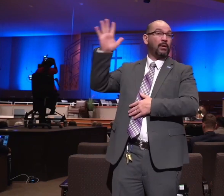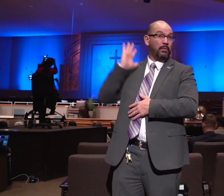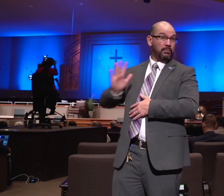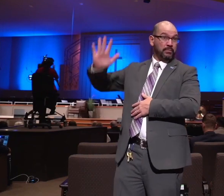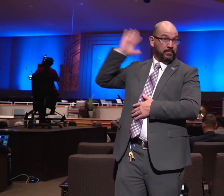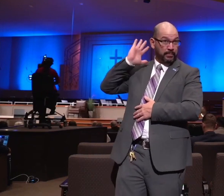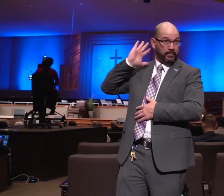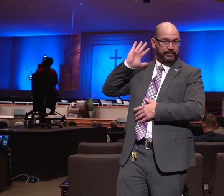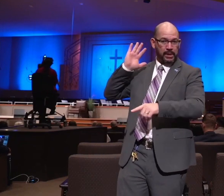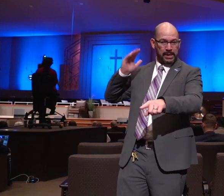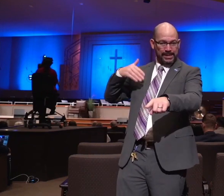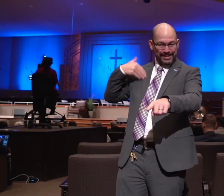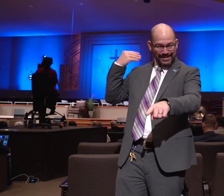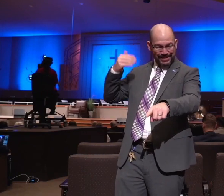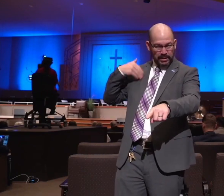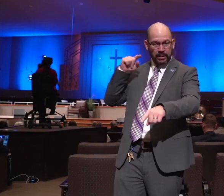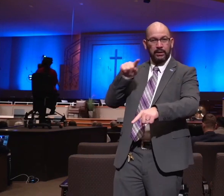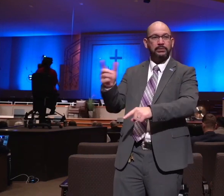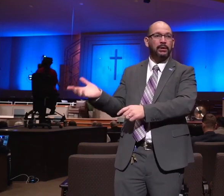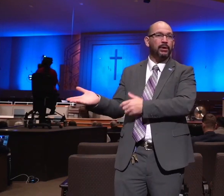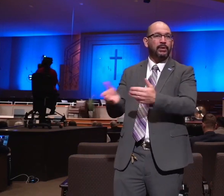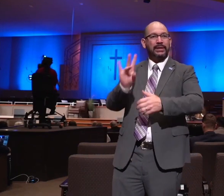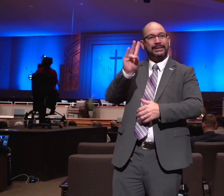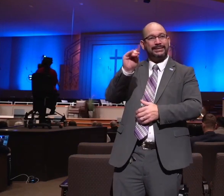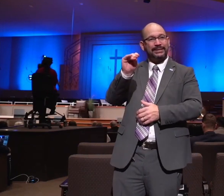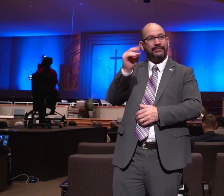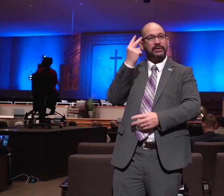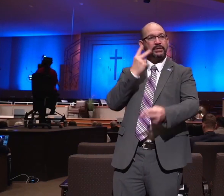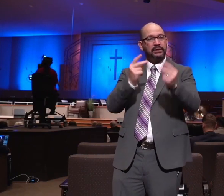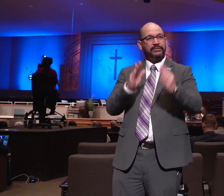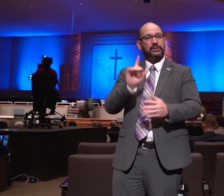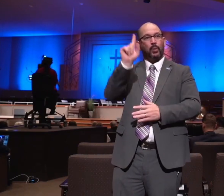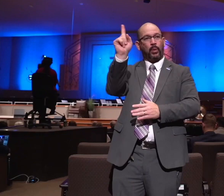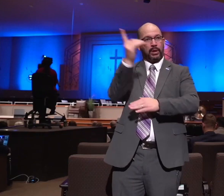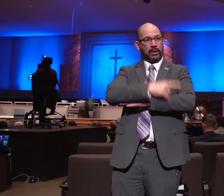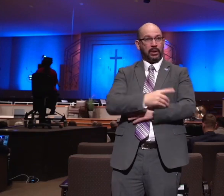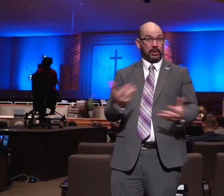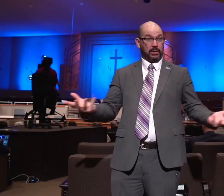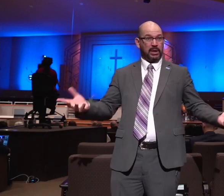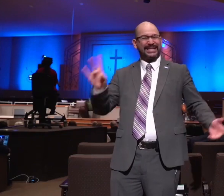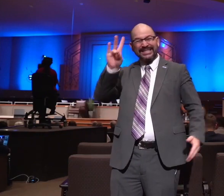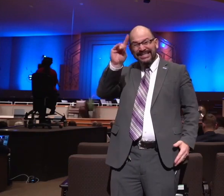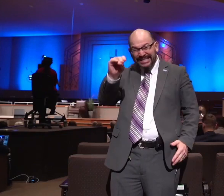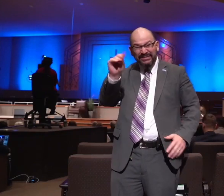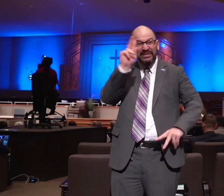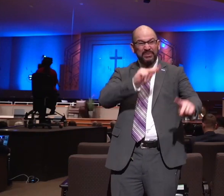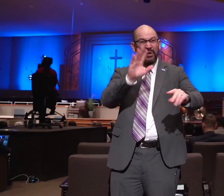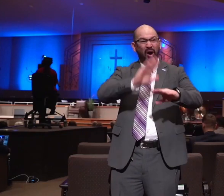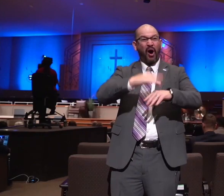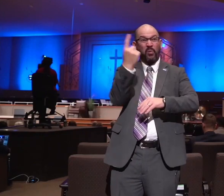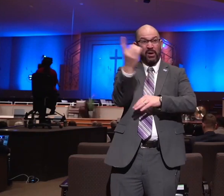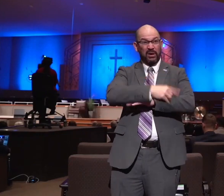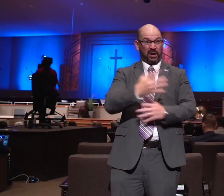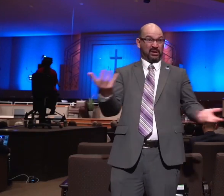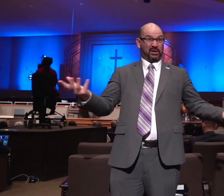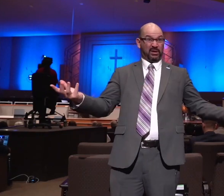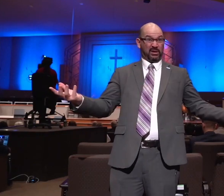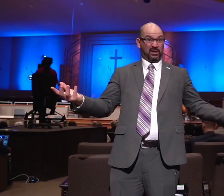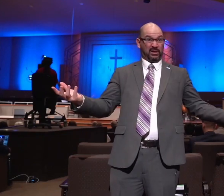Baptist Church brought 70 visitors on one Sunday